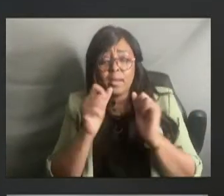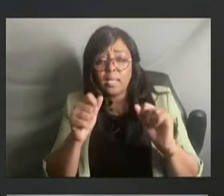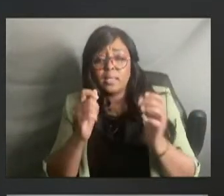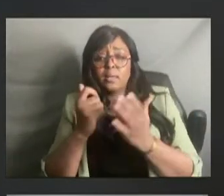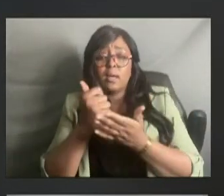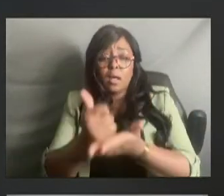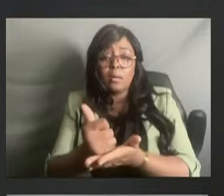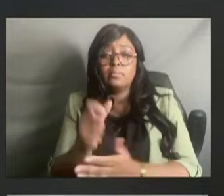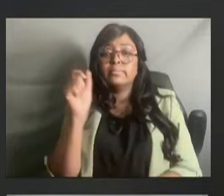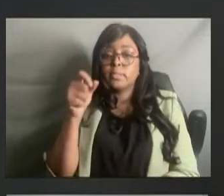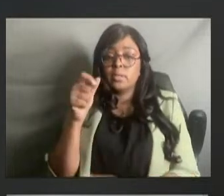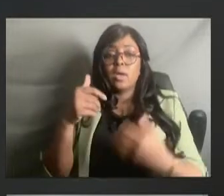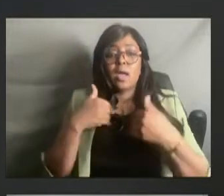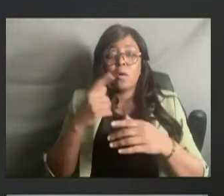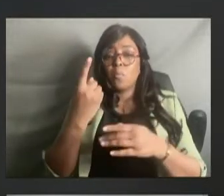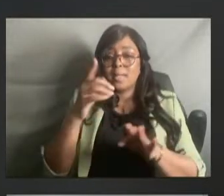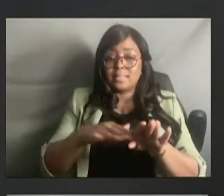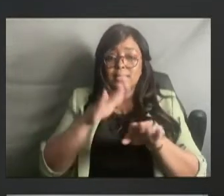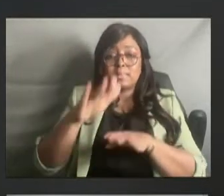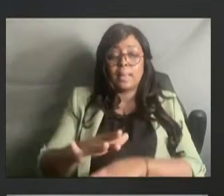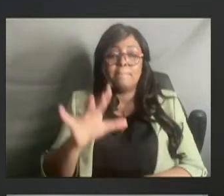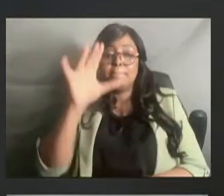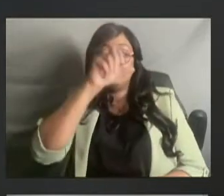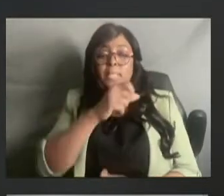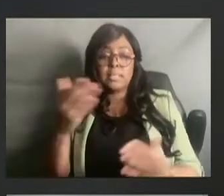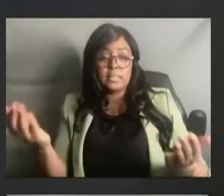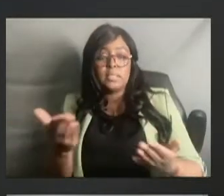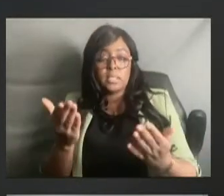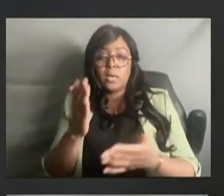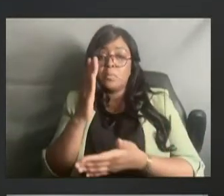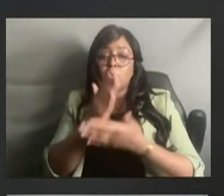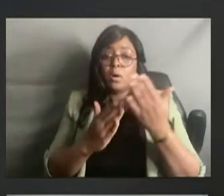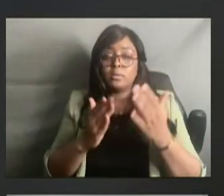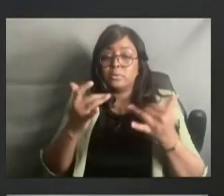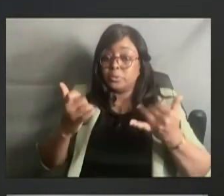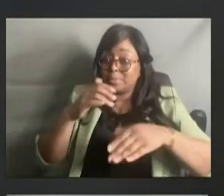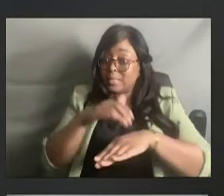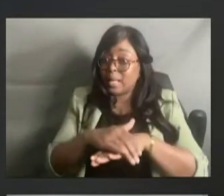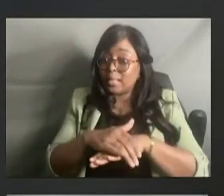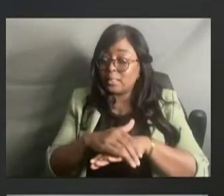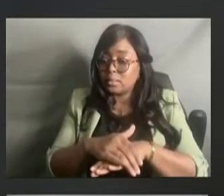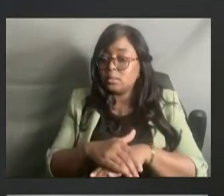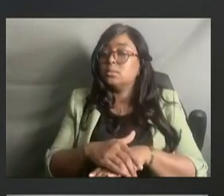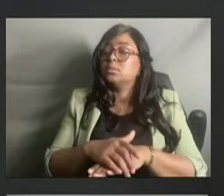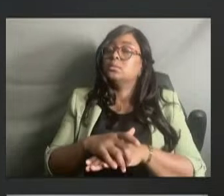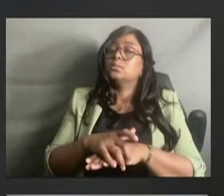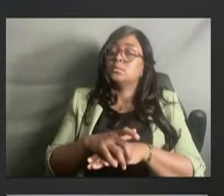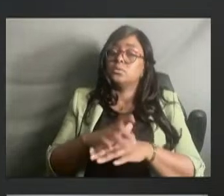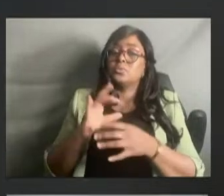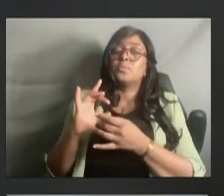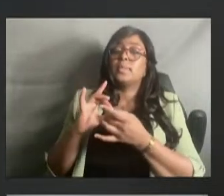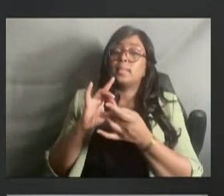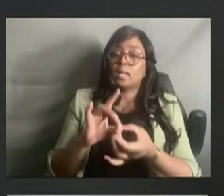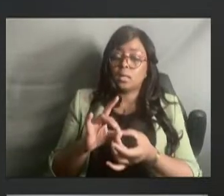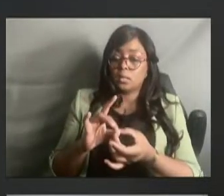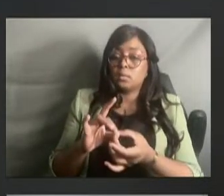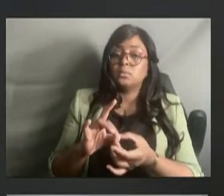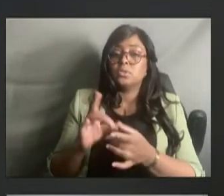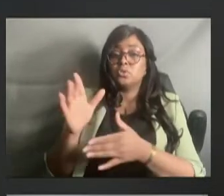that you may be asking are how can you help. Well there's a step that's actually missing